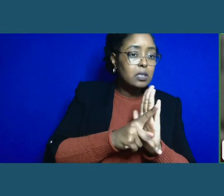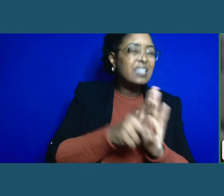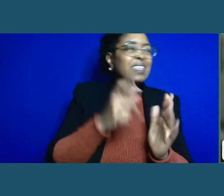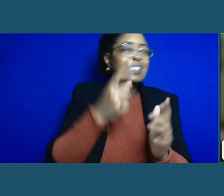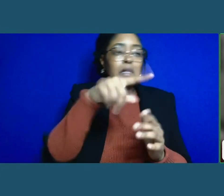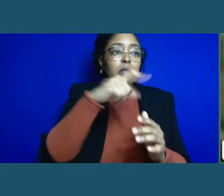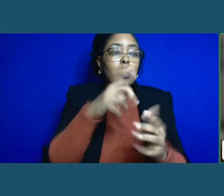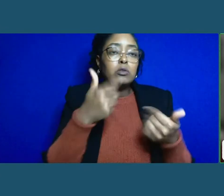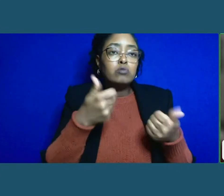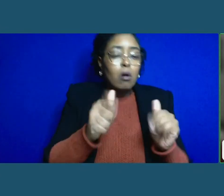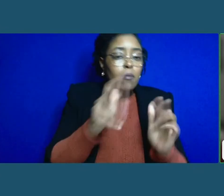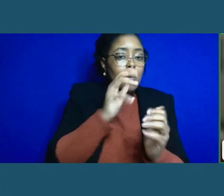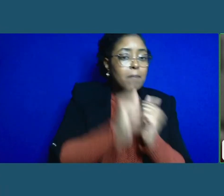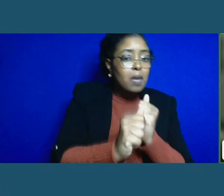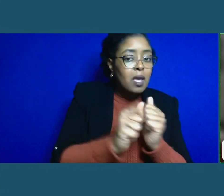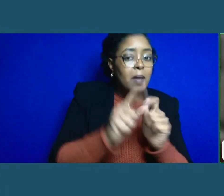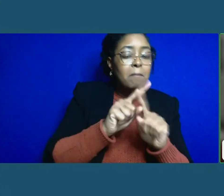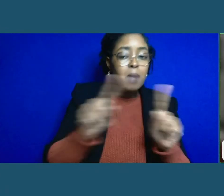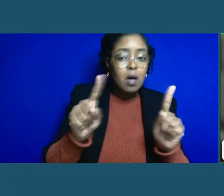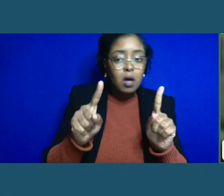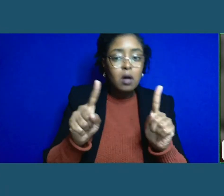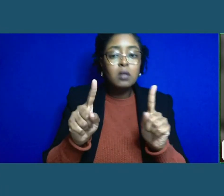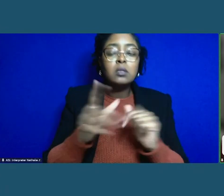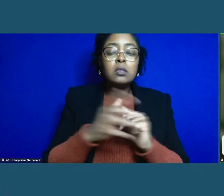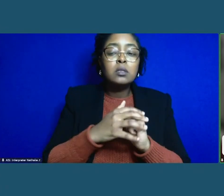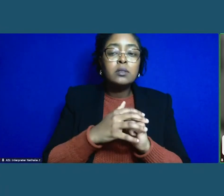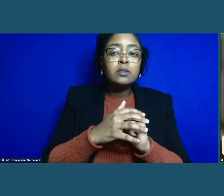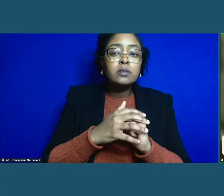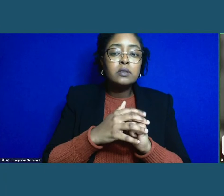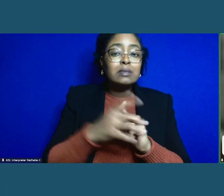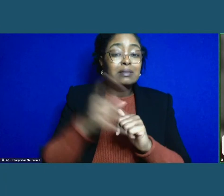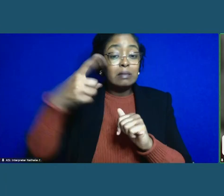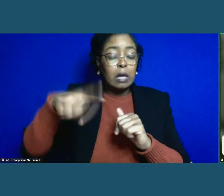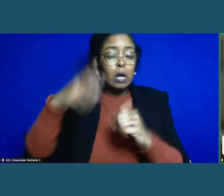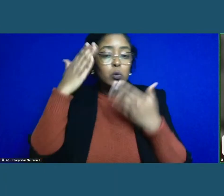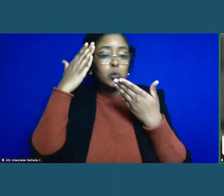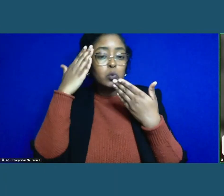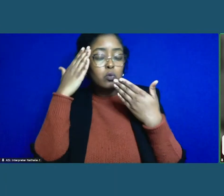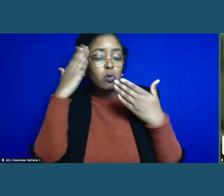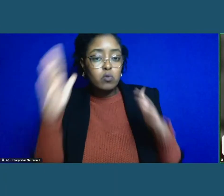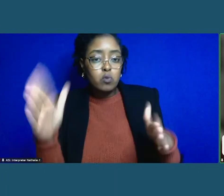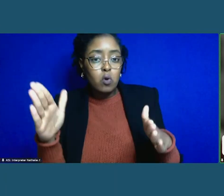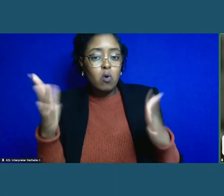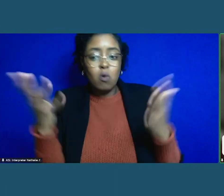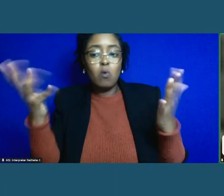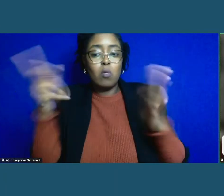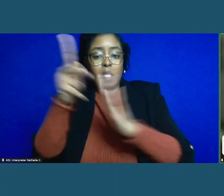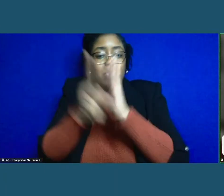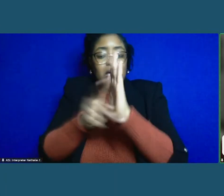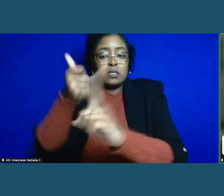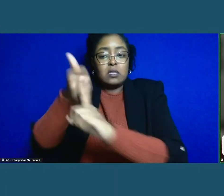so therefore it's not that there Being malicious. But there there's a concern about leaning